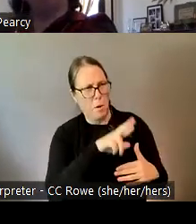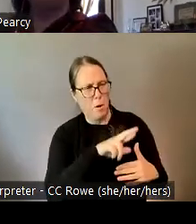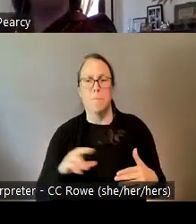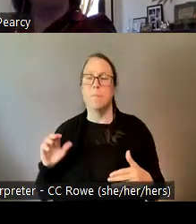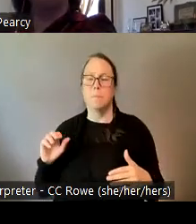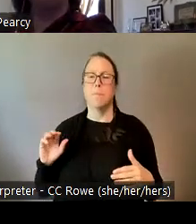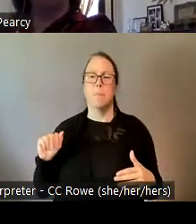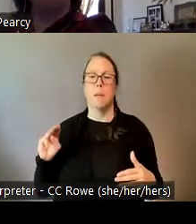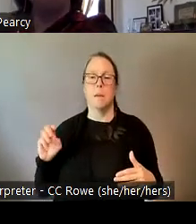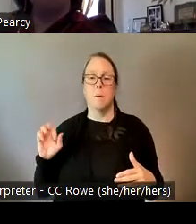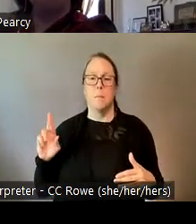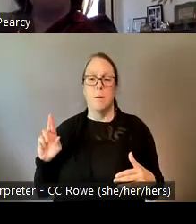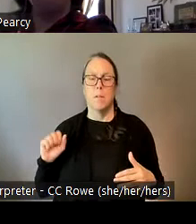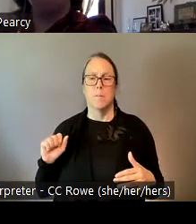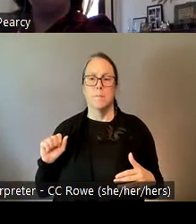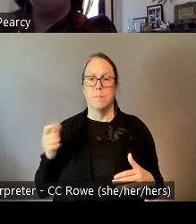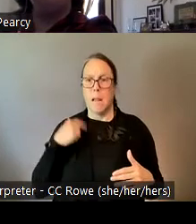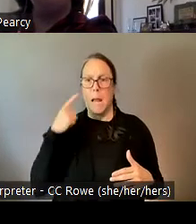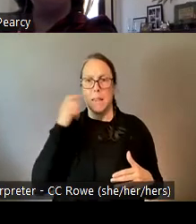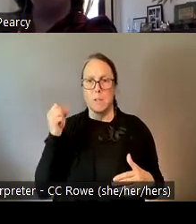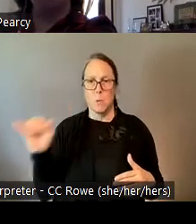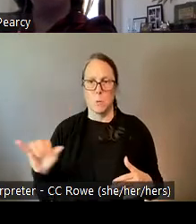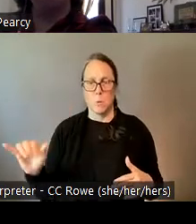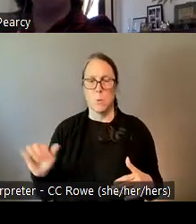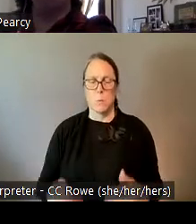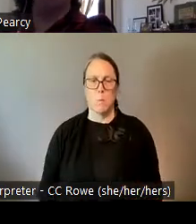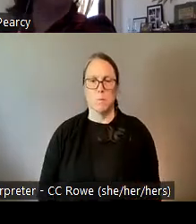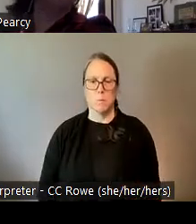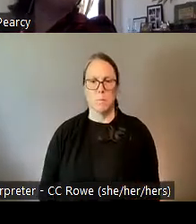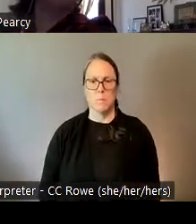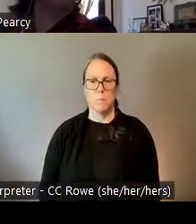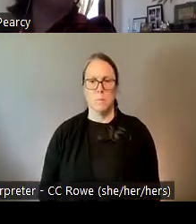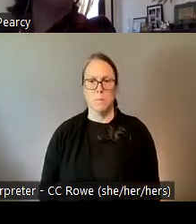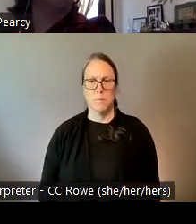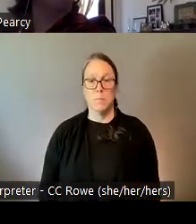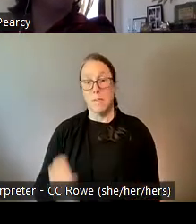Yeah, I think so too. I mean, if it's a background,